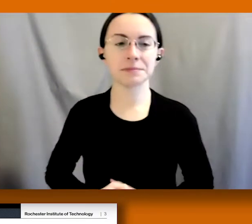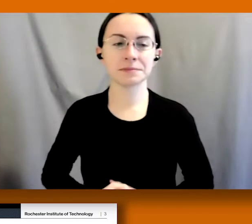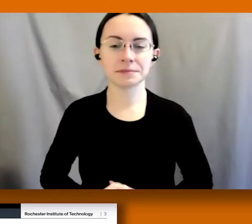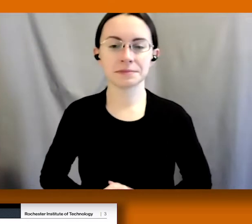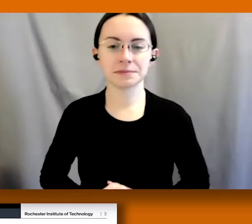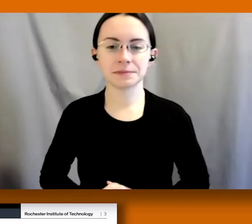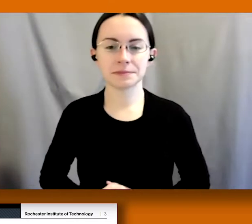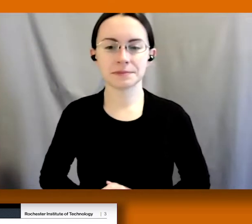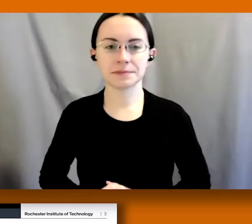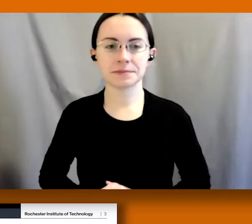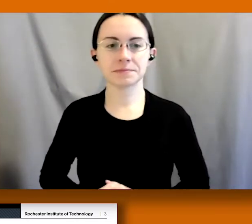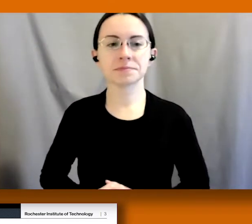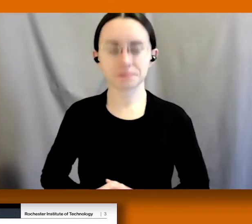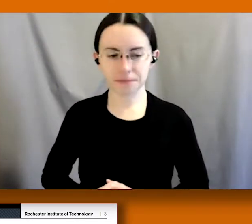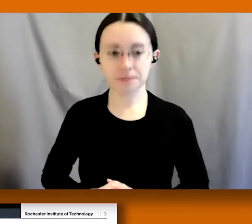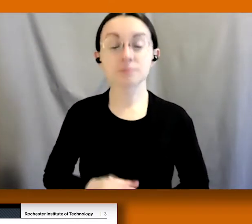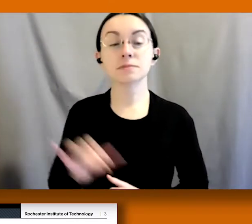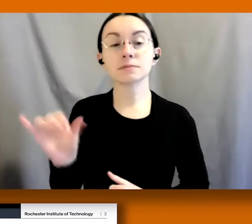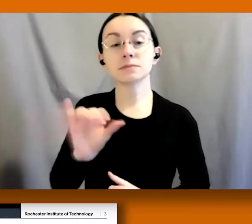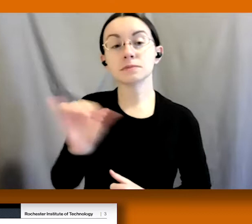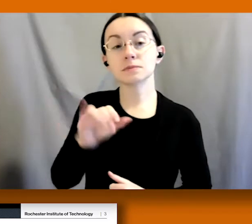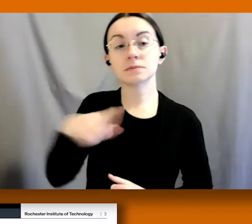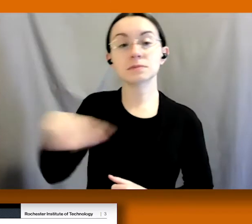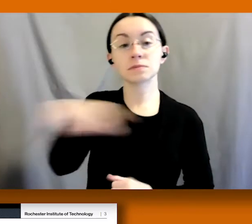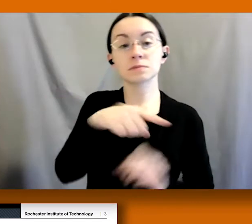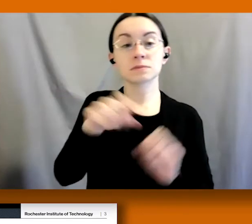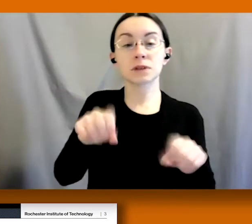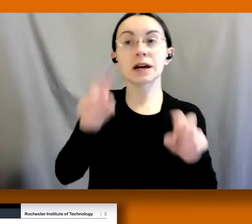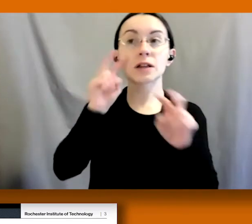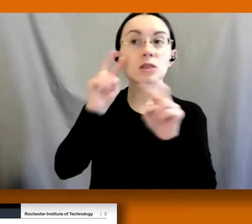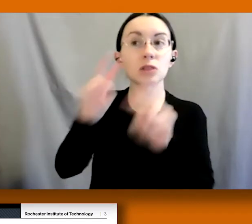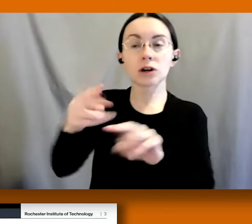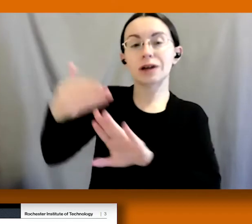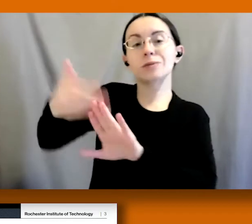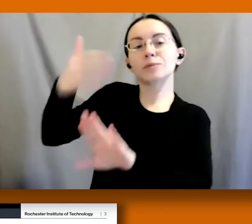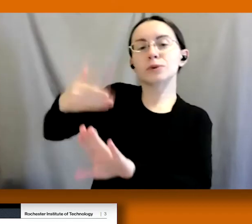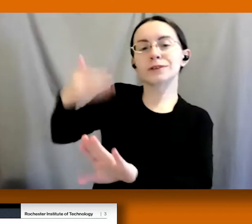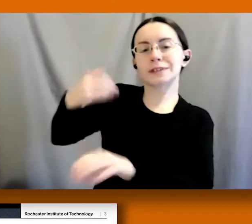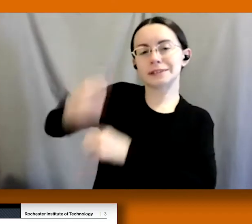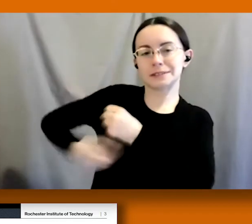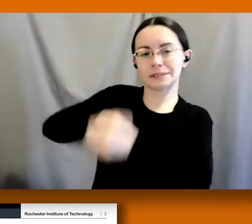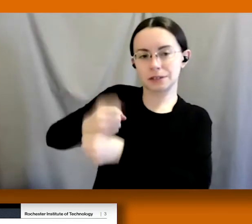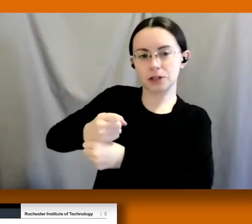And you can also check previous years' solicitations, as many of them renew every year.